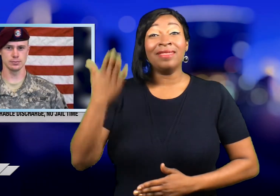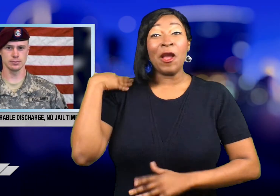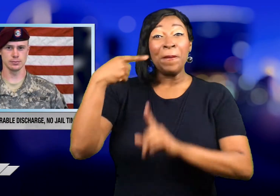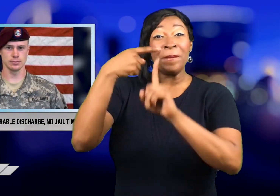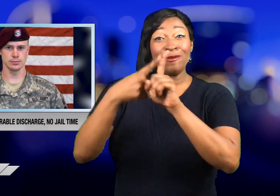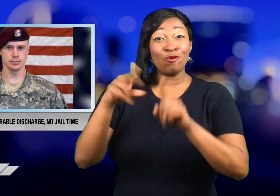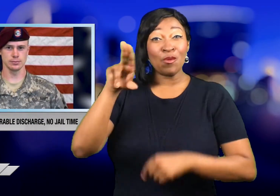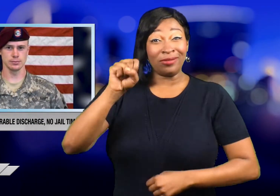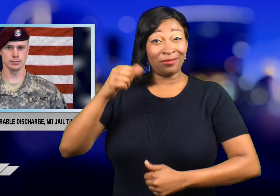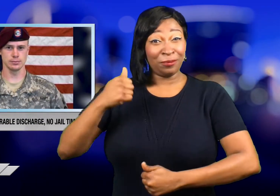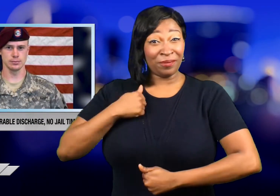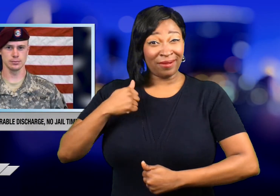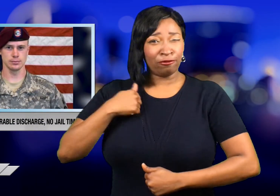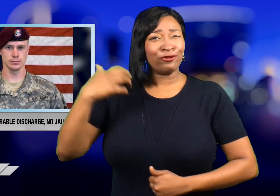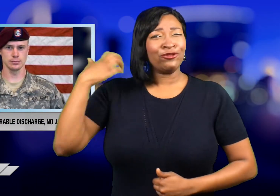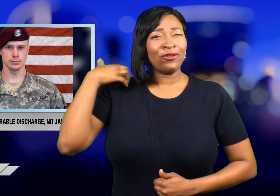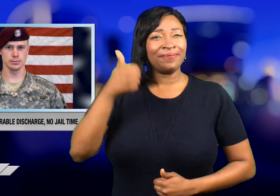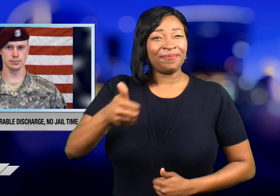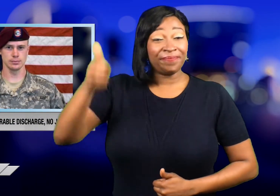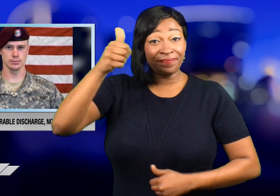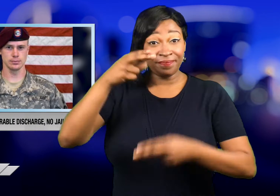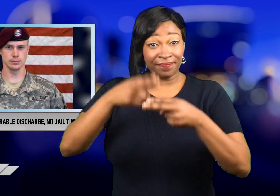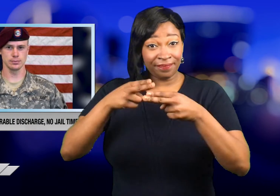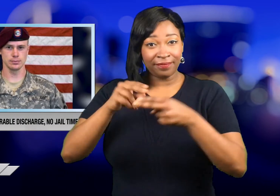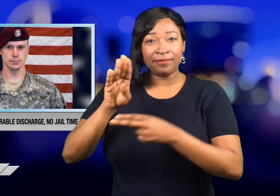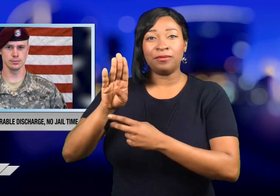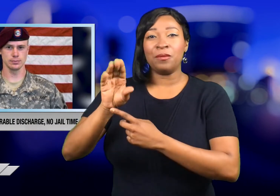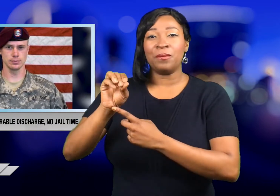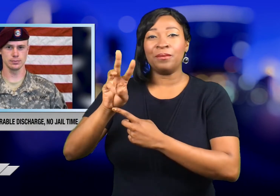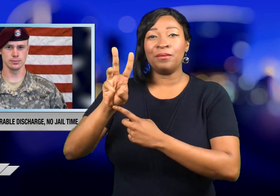Last month U.S. Army Sergeant Bowe